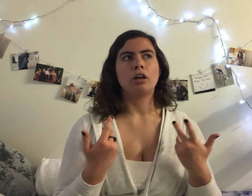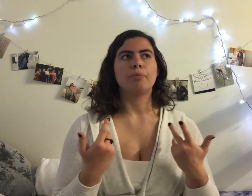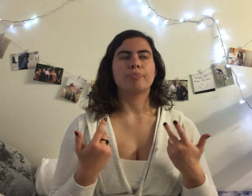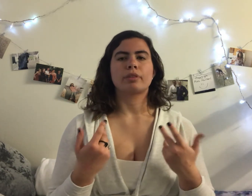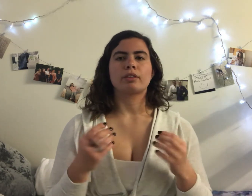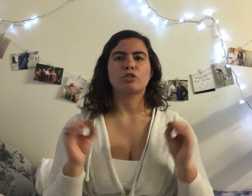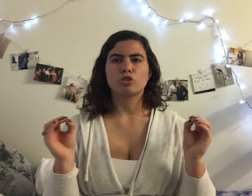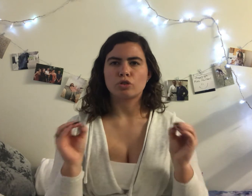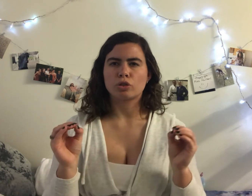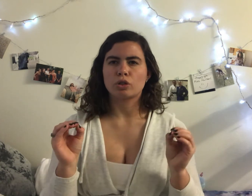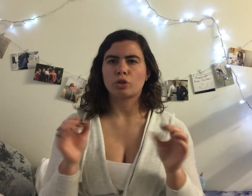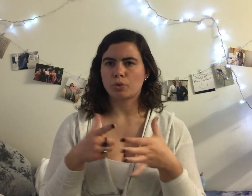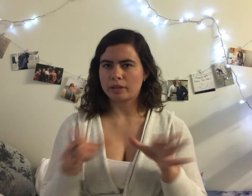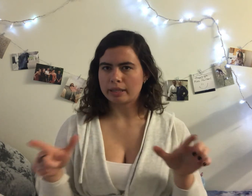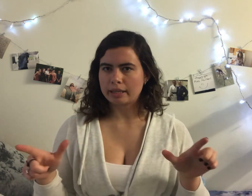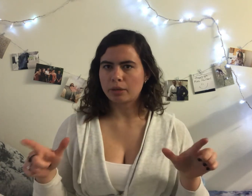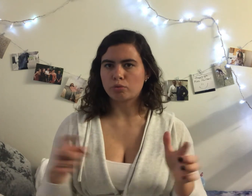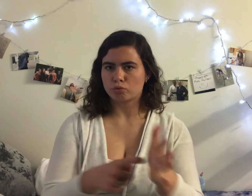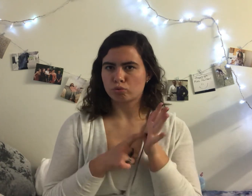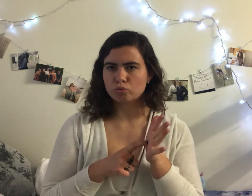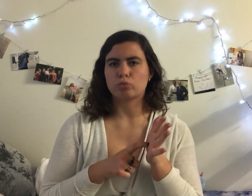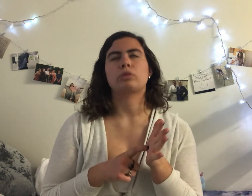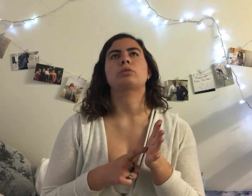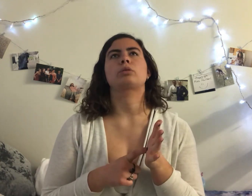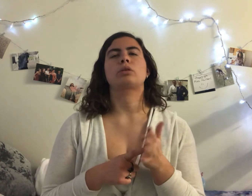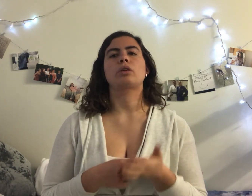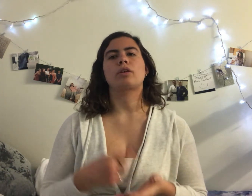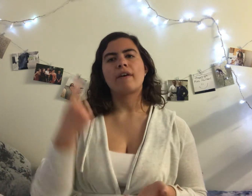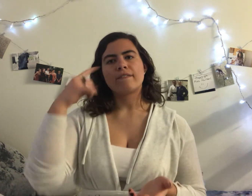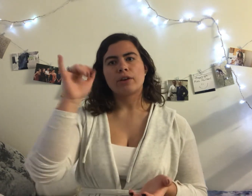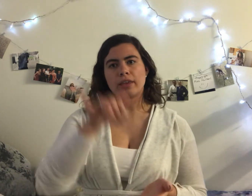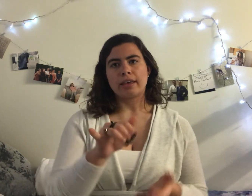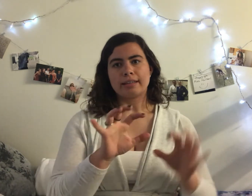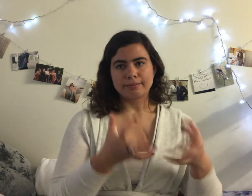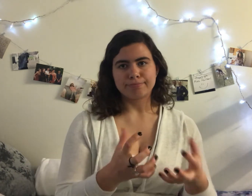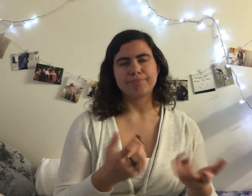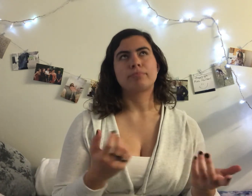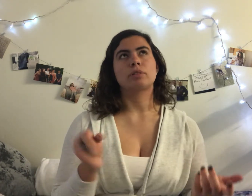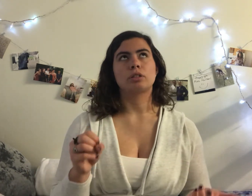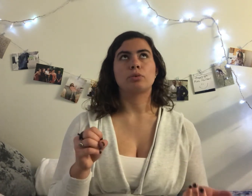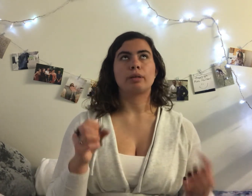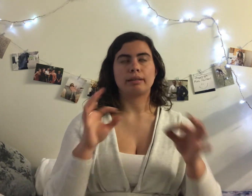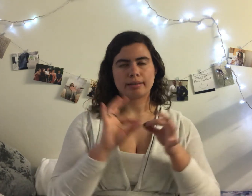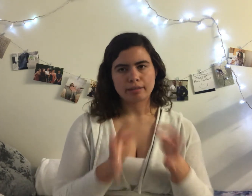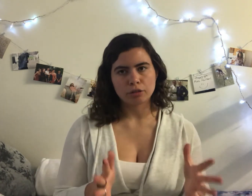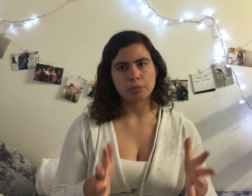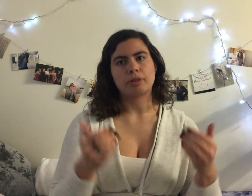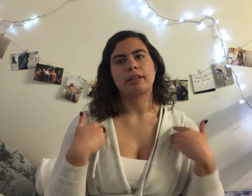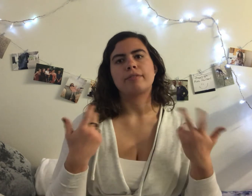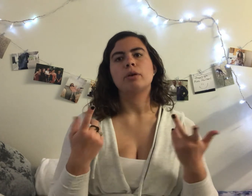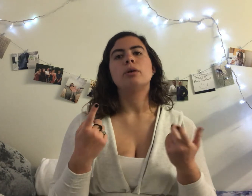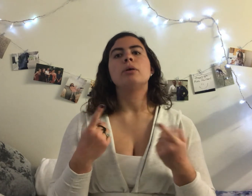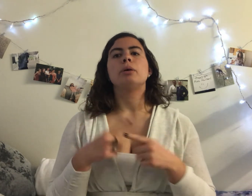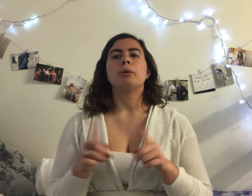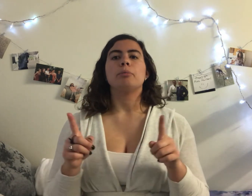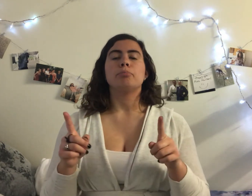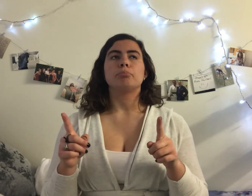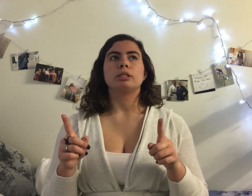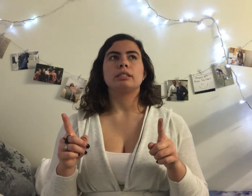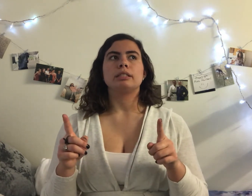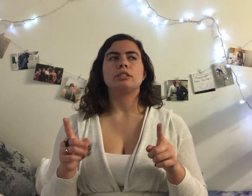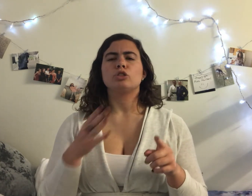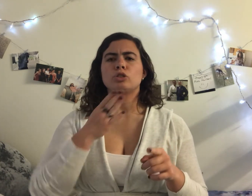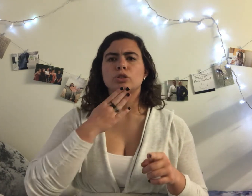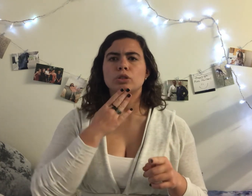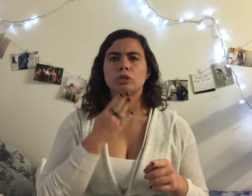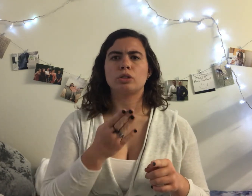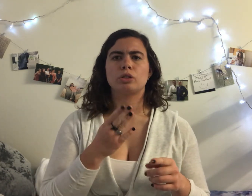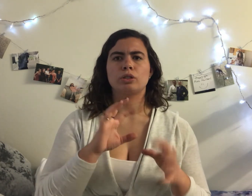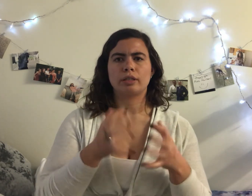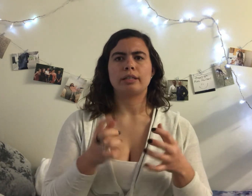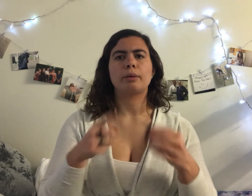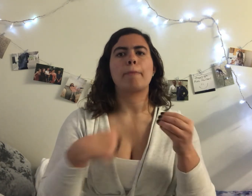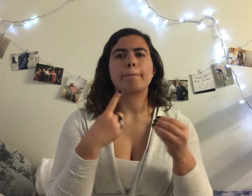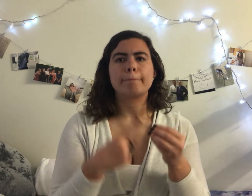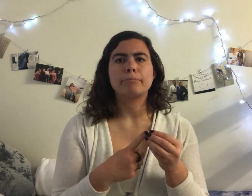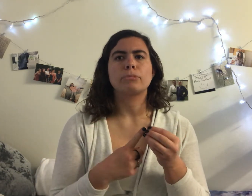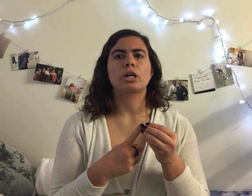There's no language requirement for that class so we do have interpreters but it's a good class.